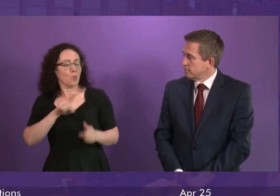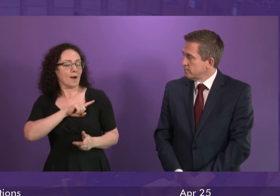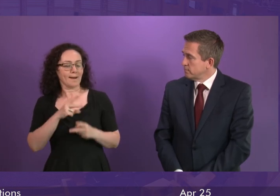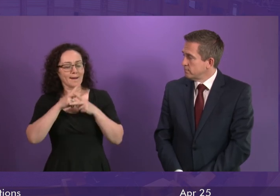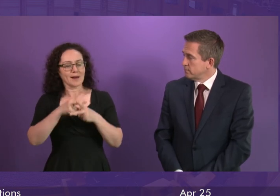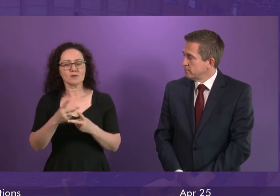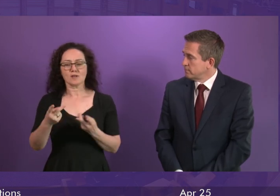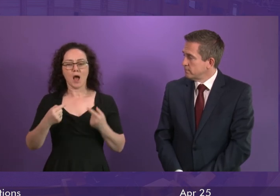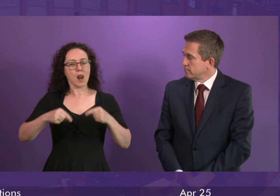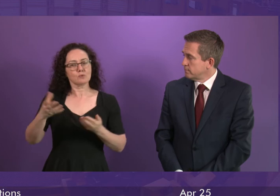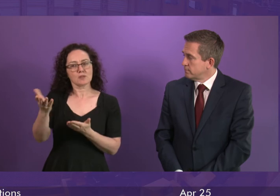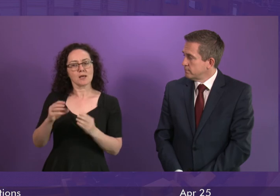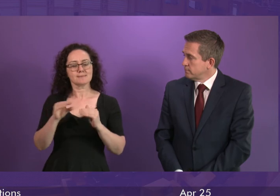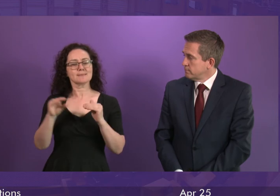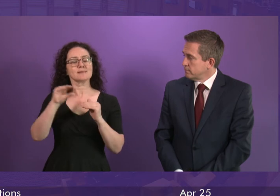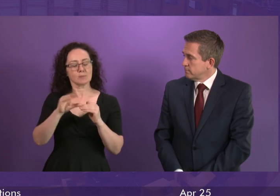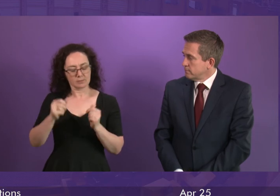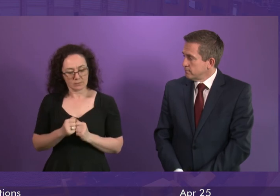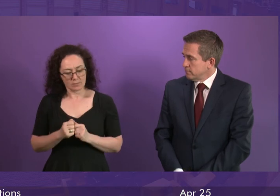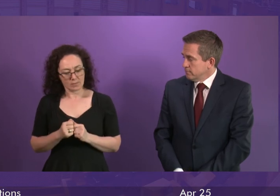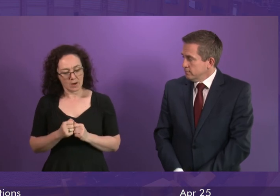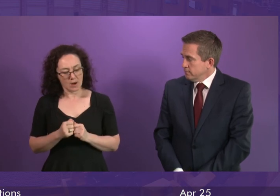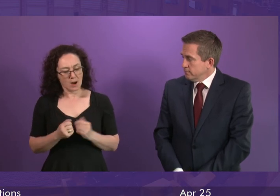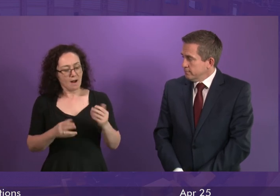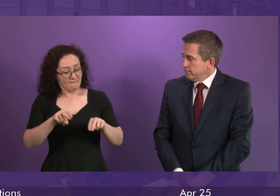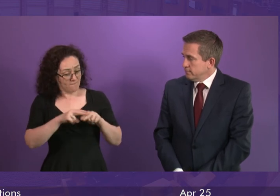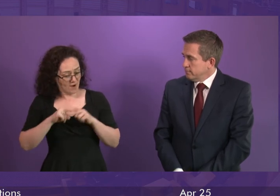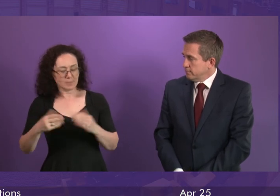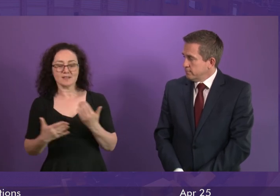and there are low-income families who are now getting the best start grant. The Cabinet